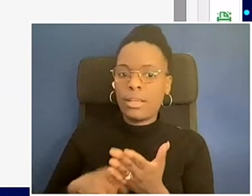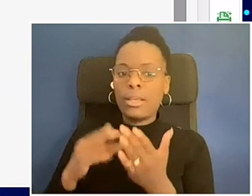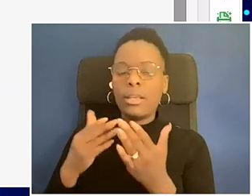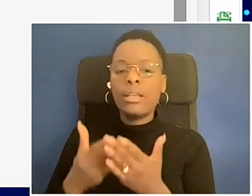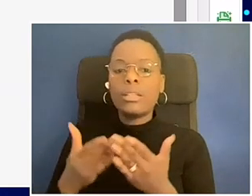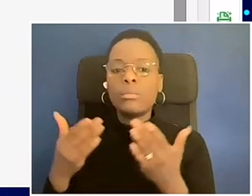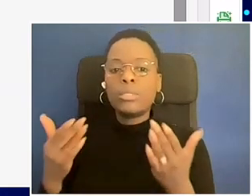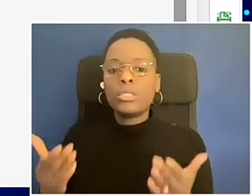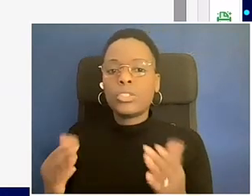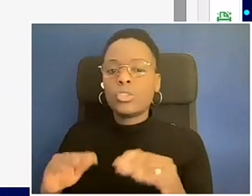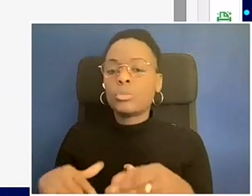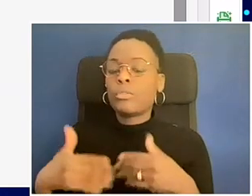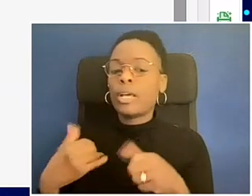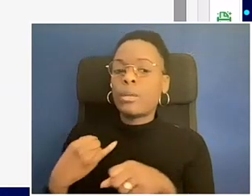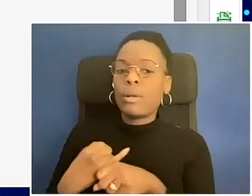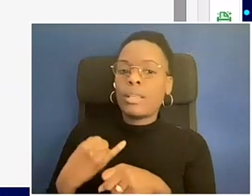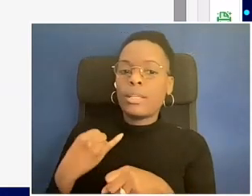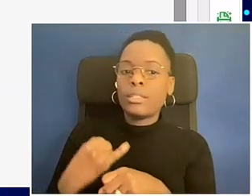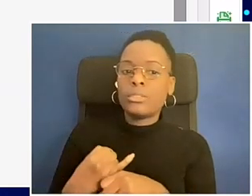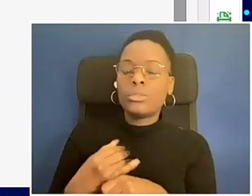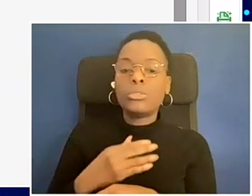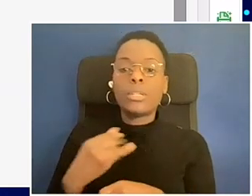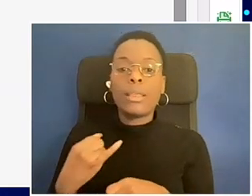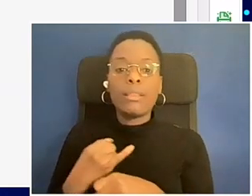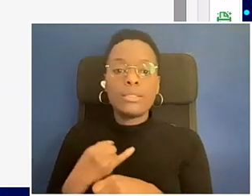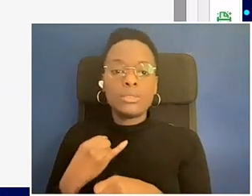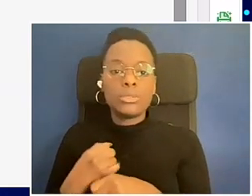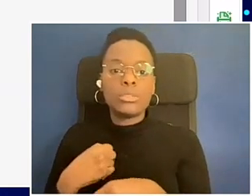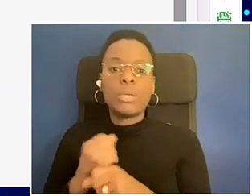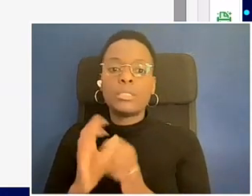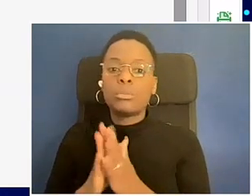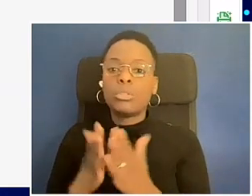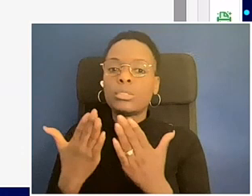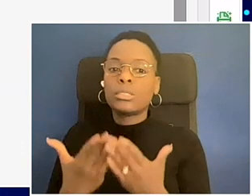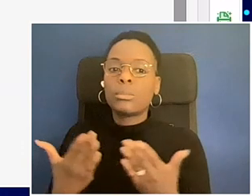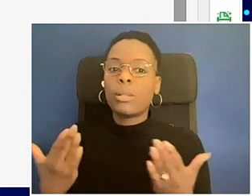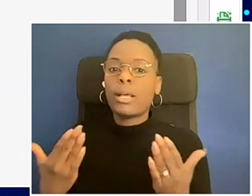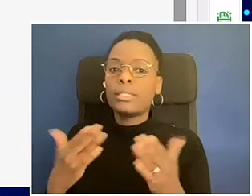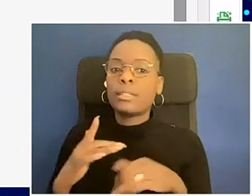the institution makes those books or supplies available to students at or below competitive market rates.